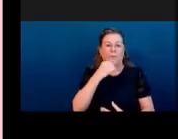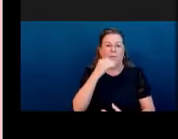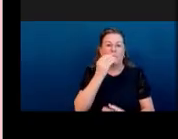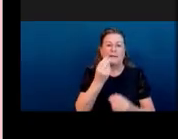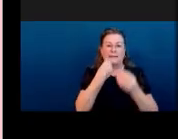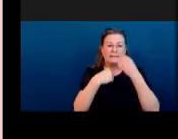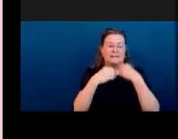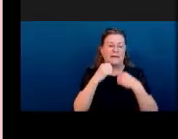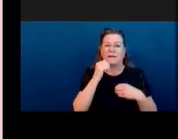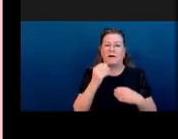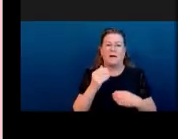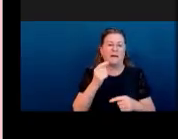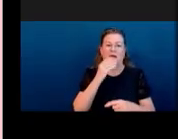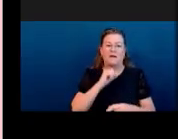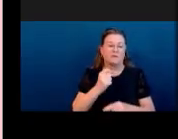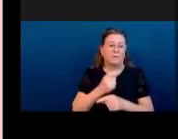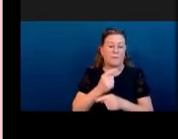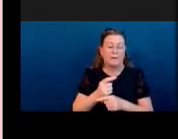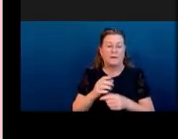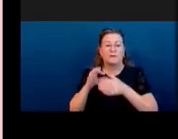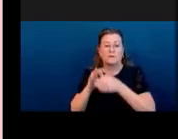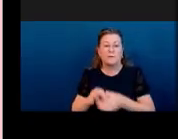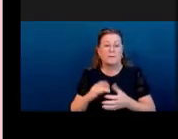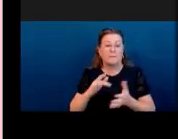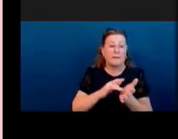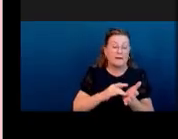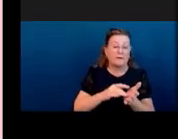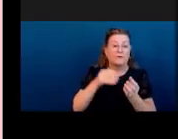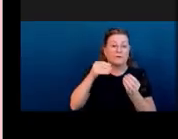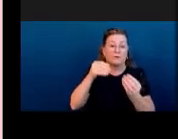associated with medical, nutritional feeding skill and or